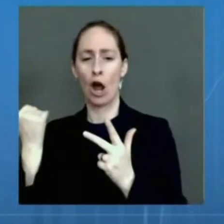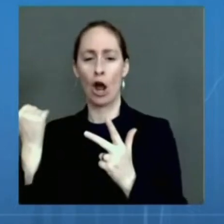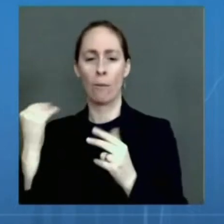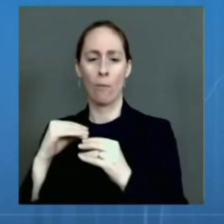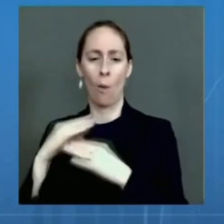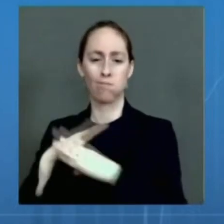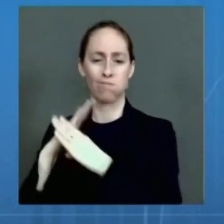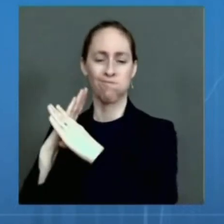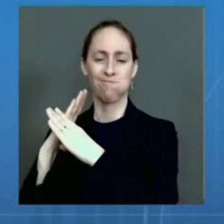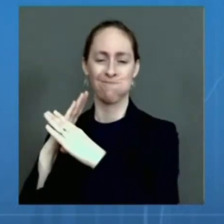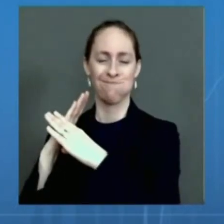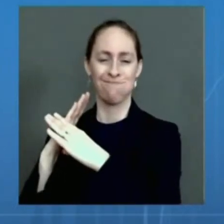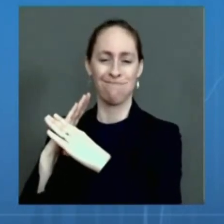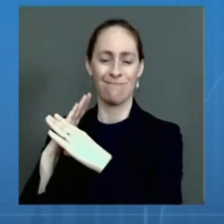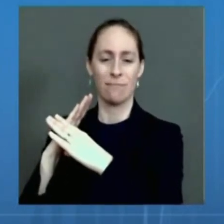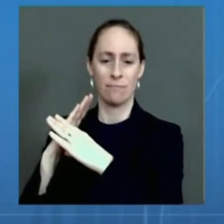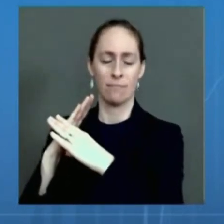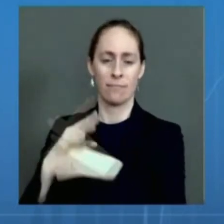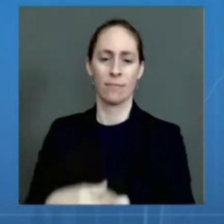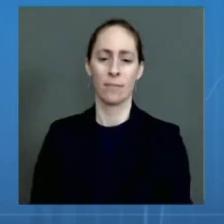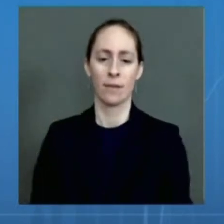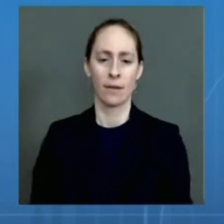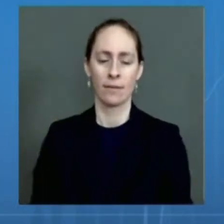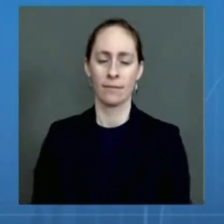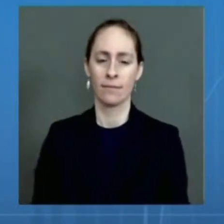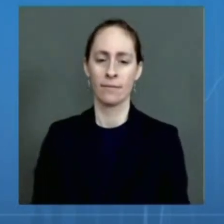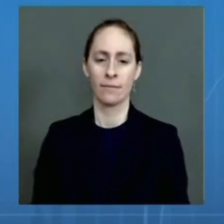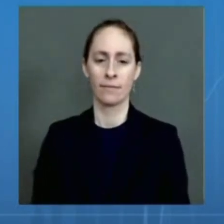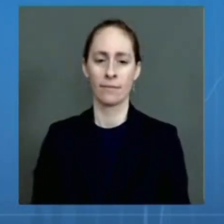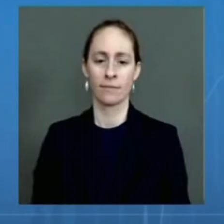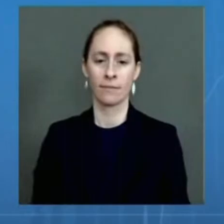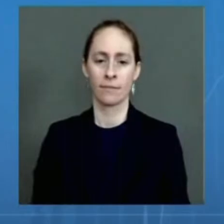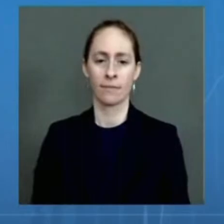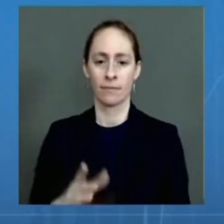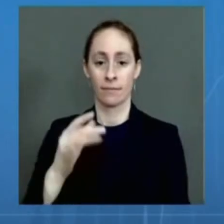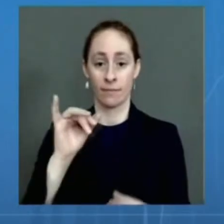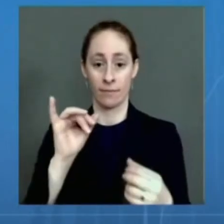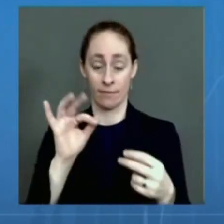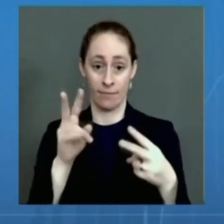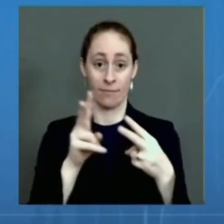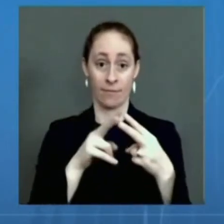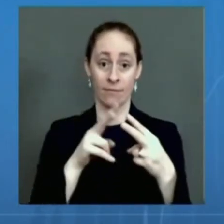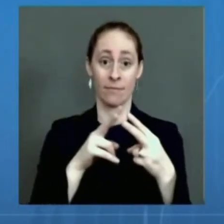CHANGE WHAT THE TIME INTERVAL BETWEEN YOUR LAST VACCINATION AND YOUR BOOST WE ALWAYS HAVE